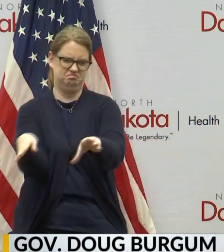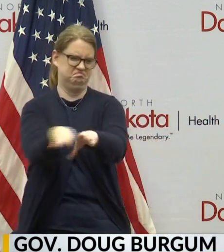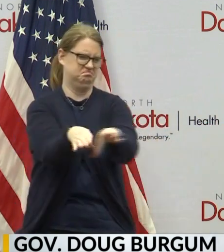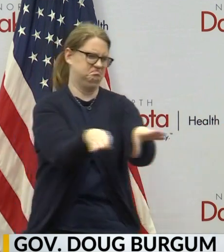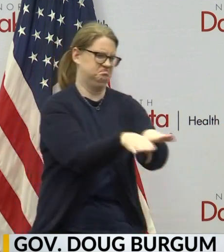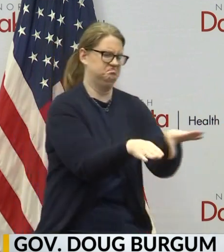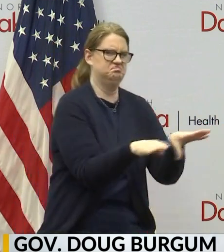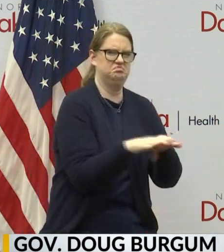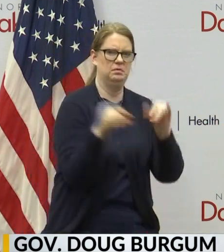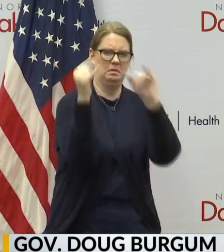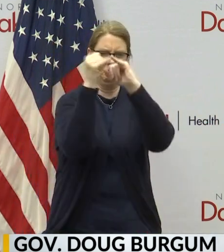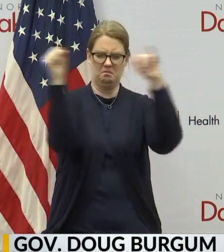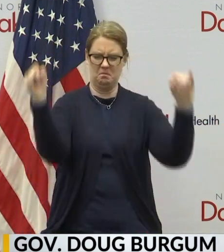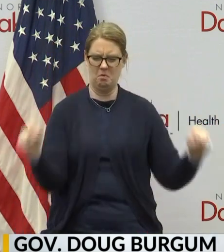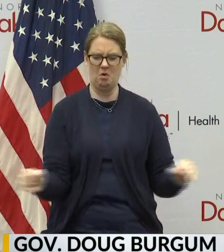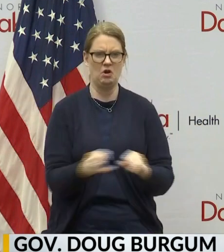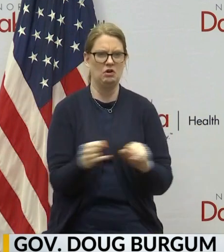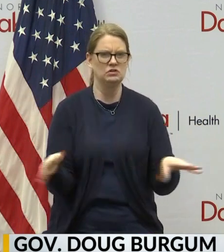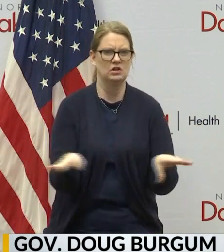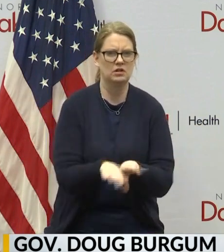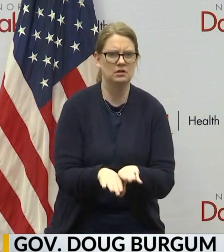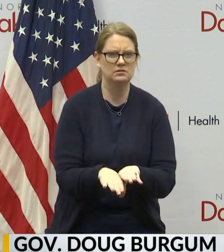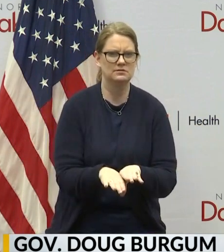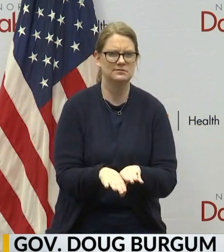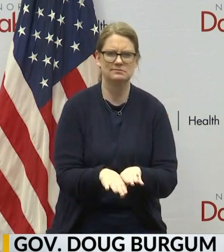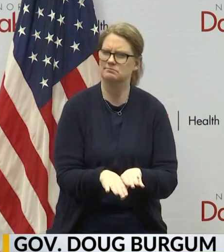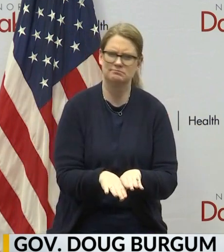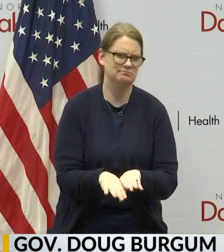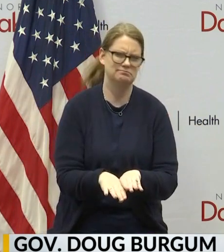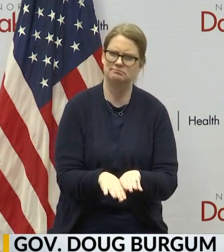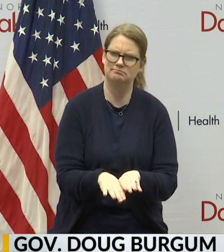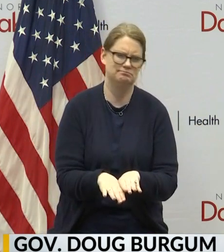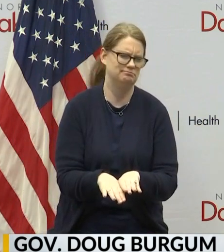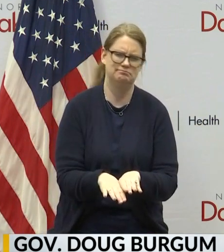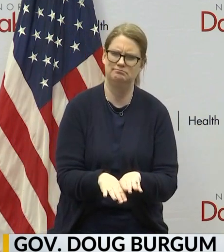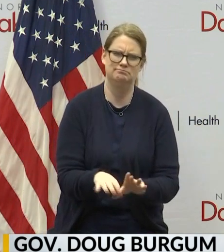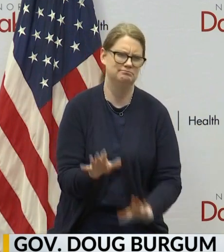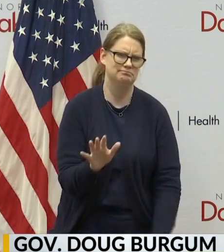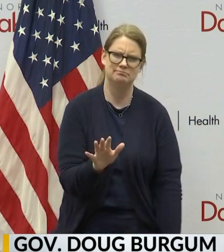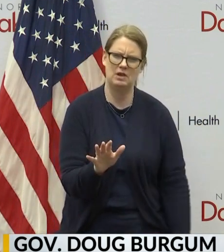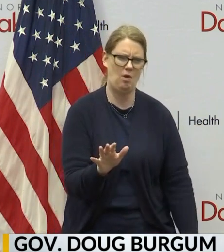WERE GOING TO ANNOUNCE THAT WE WERE SHUTTING DOWN THE STATE, LOCKING IT DOWN, WE WERE GOING